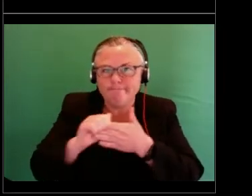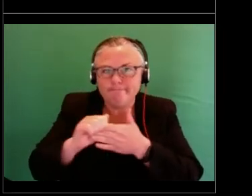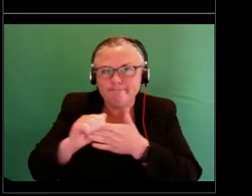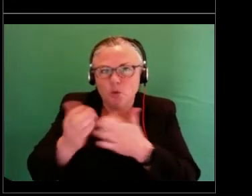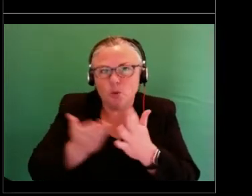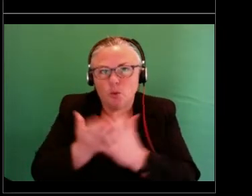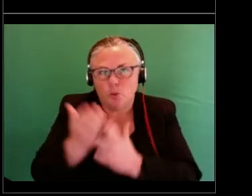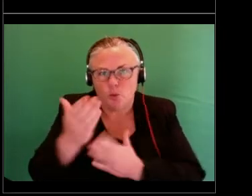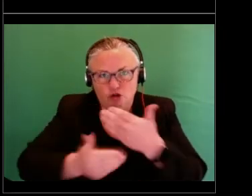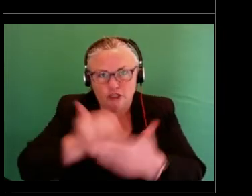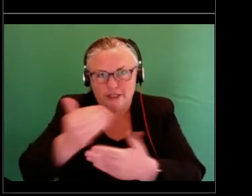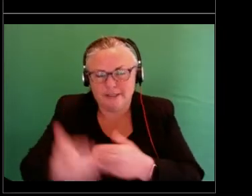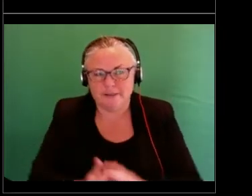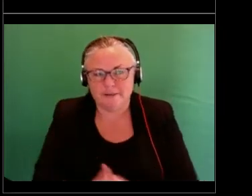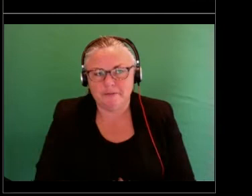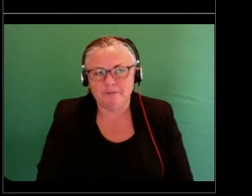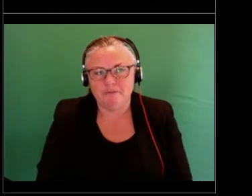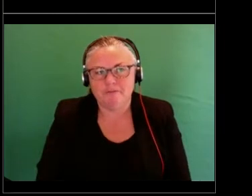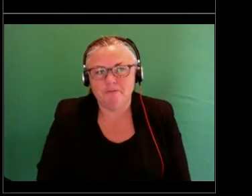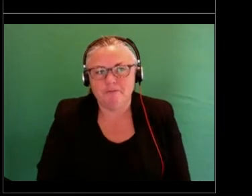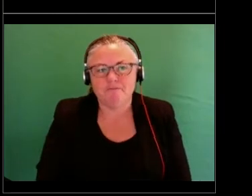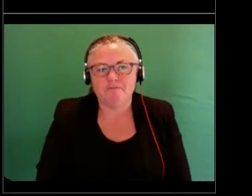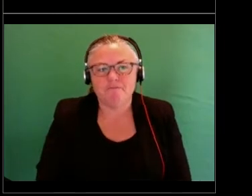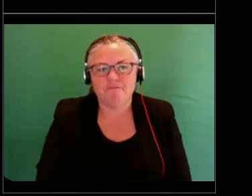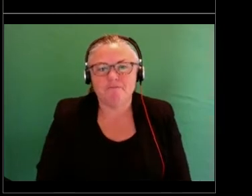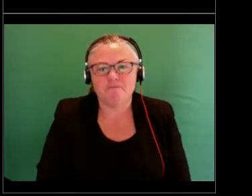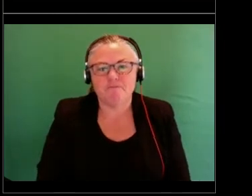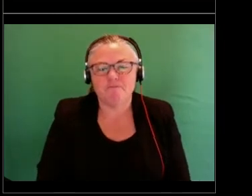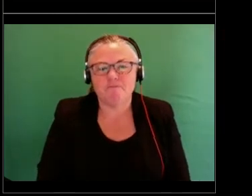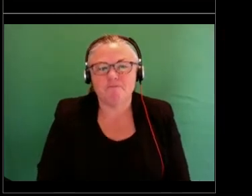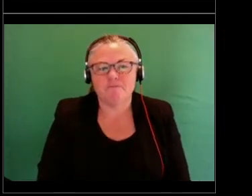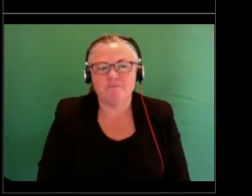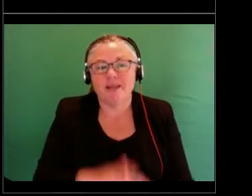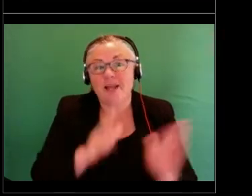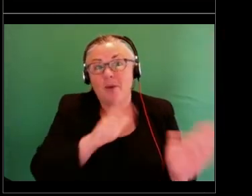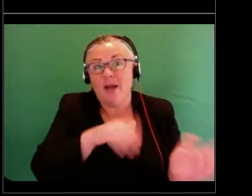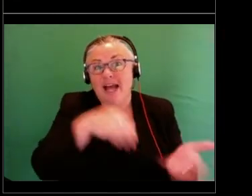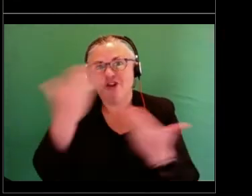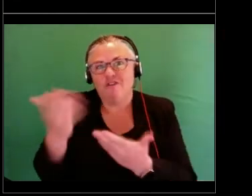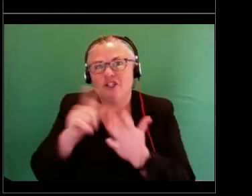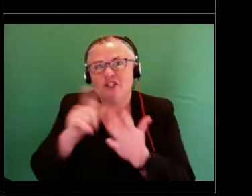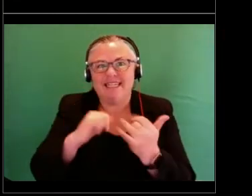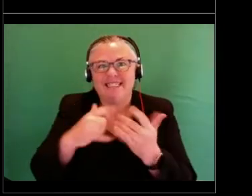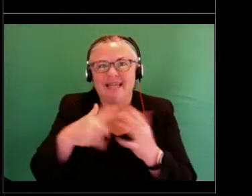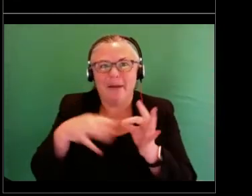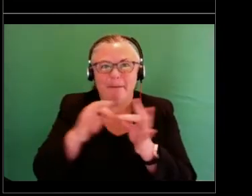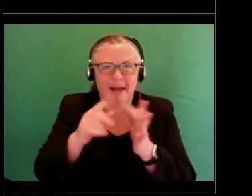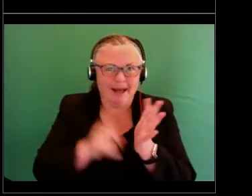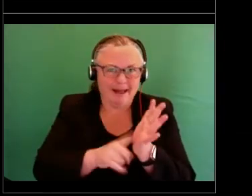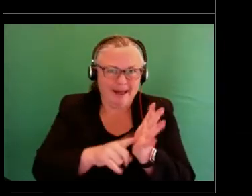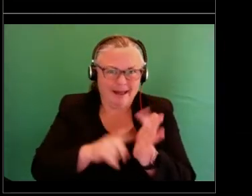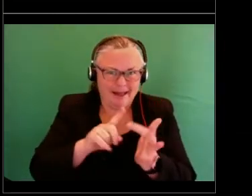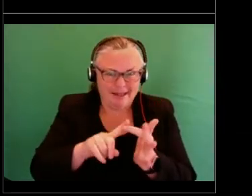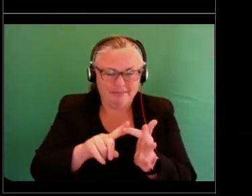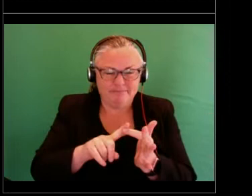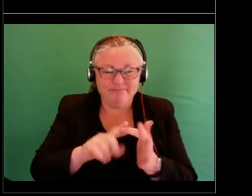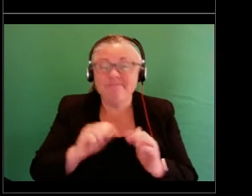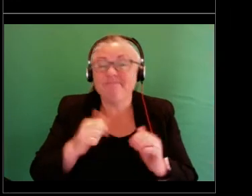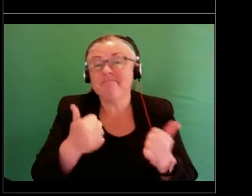They can come to level 1 to our intake service there or up to three days before if they know